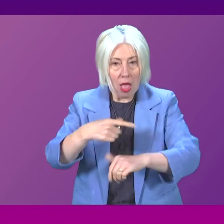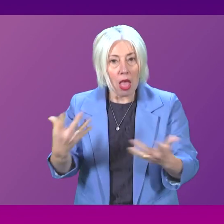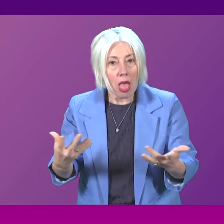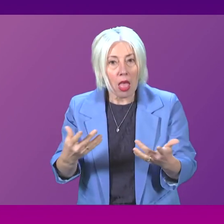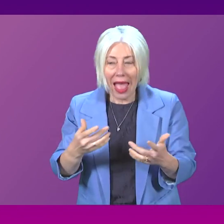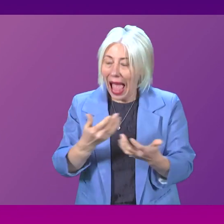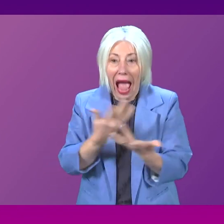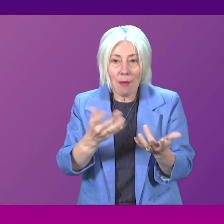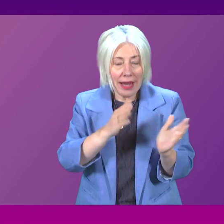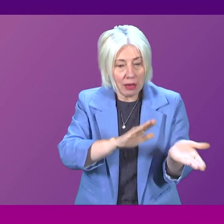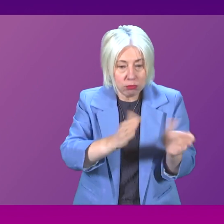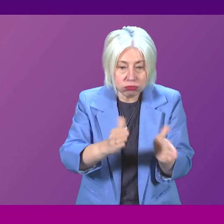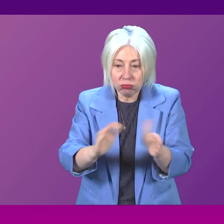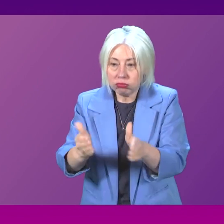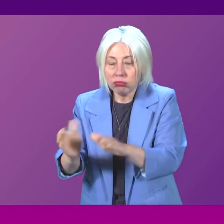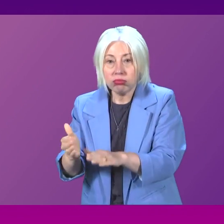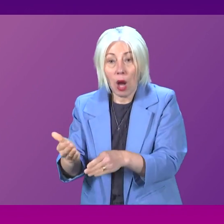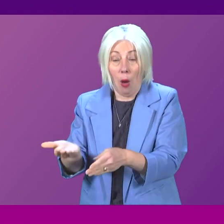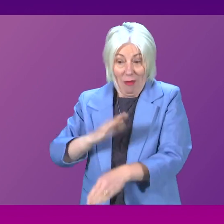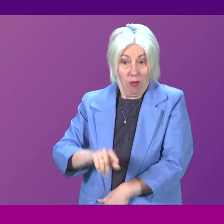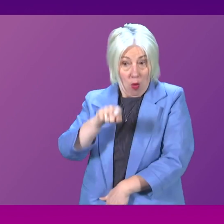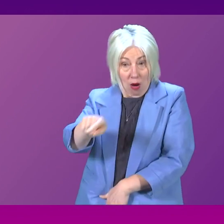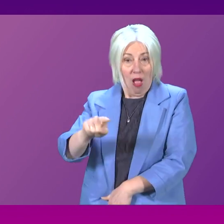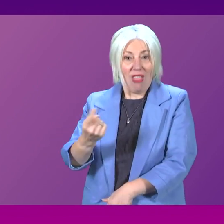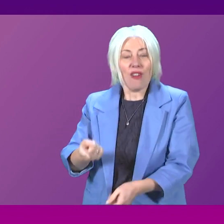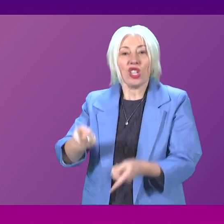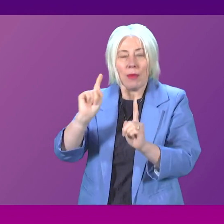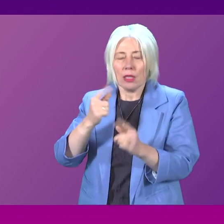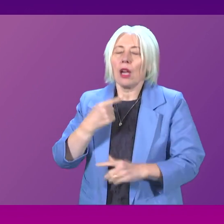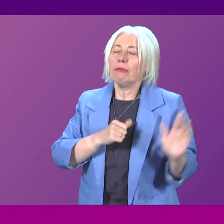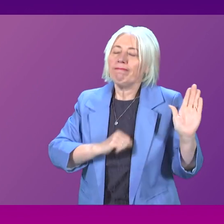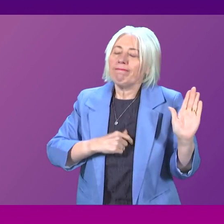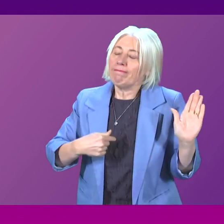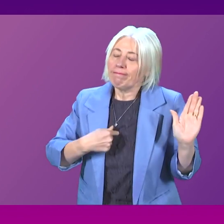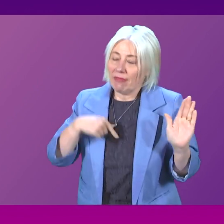lost before the First Minister admits that the health secretary and her Government have